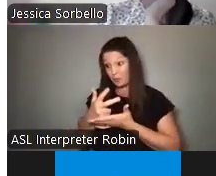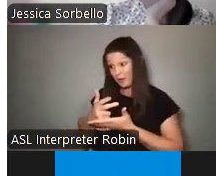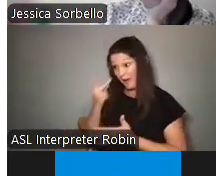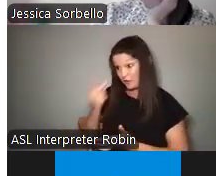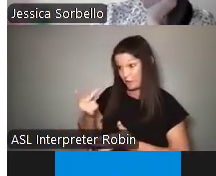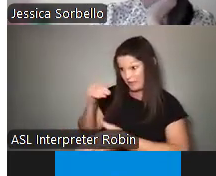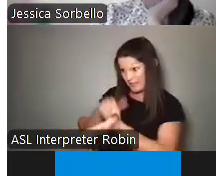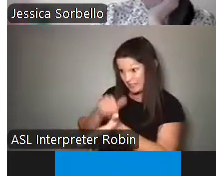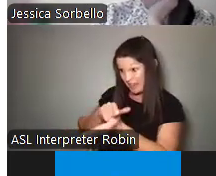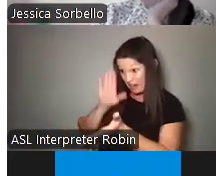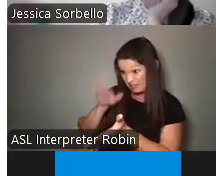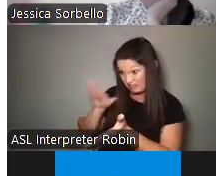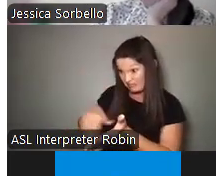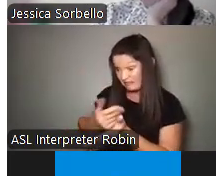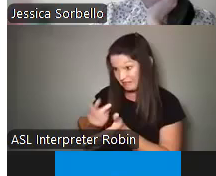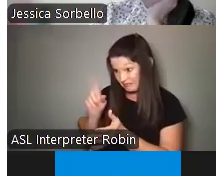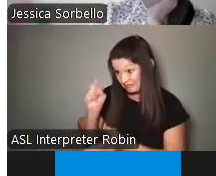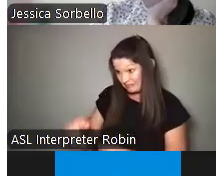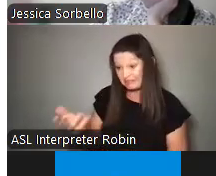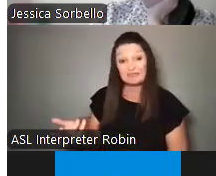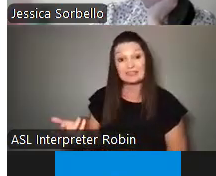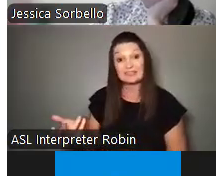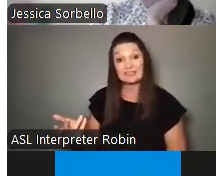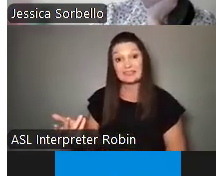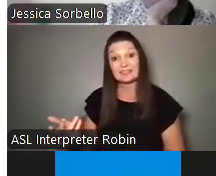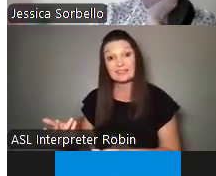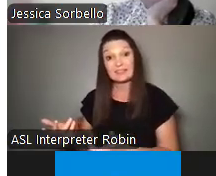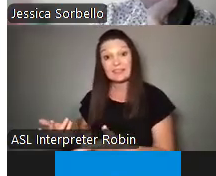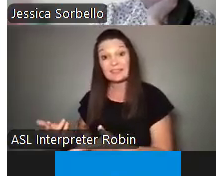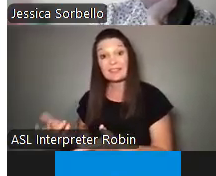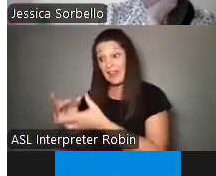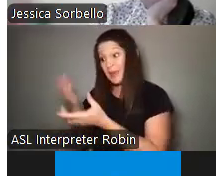by the marijuana but I'm not going to make that judgment.